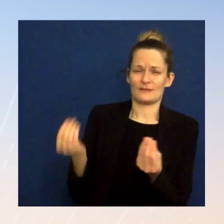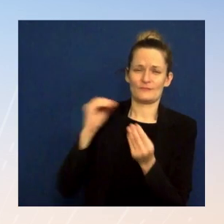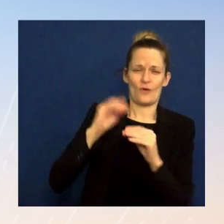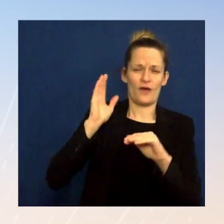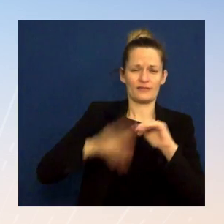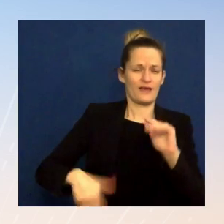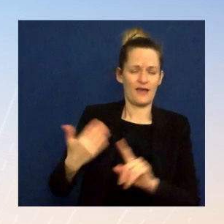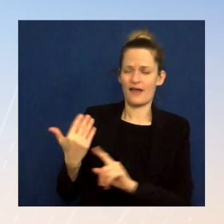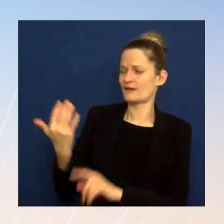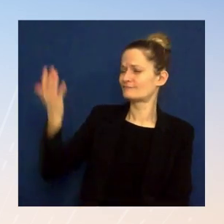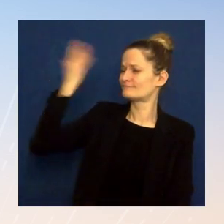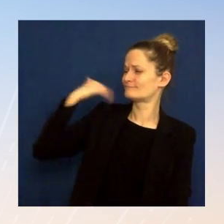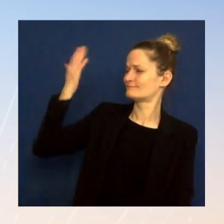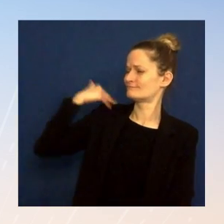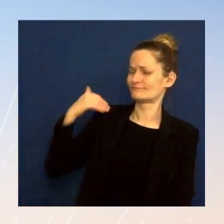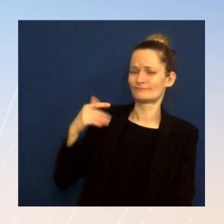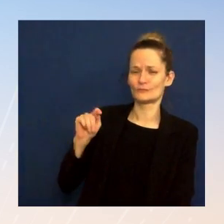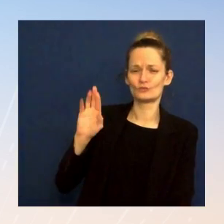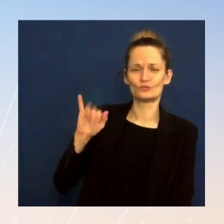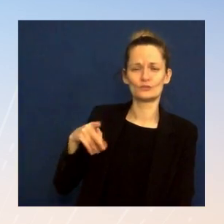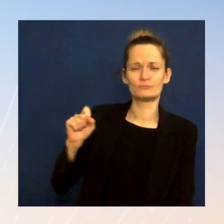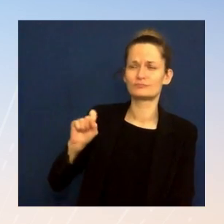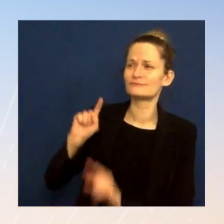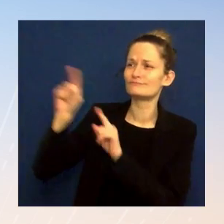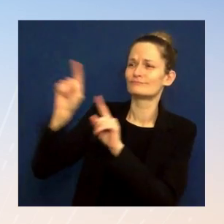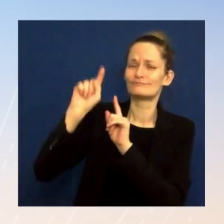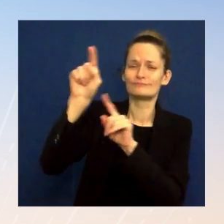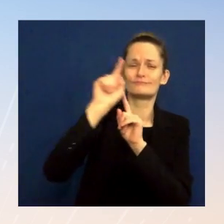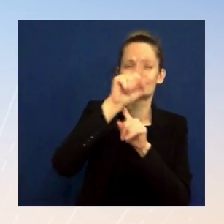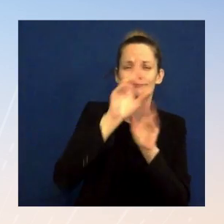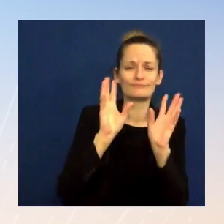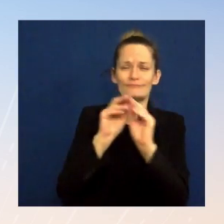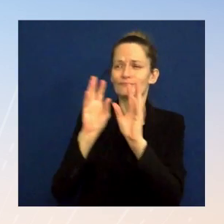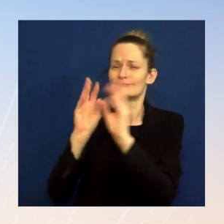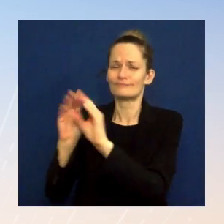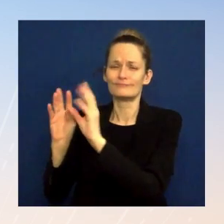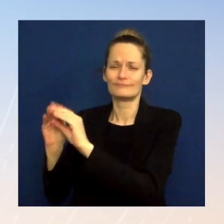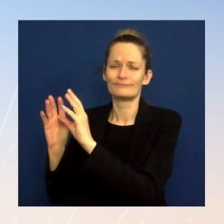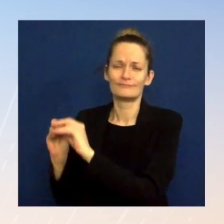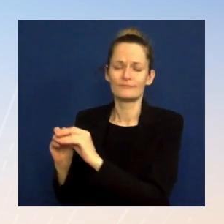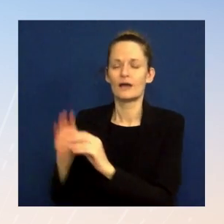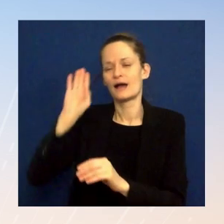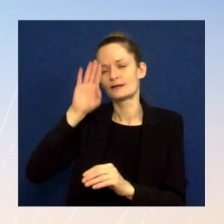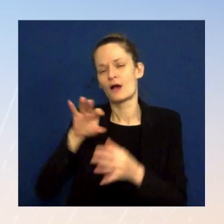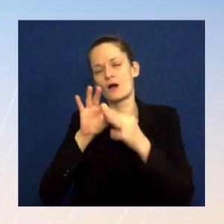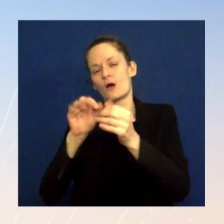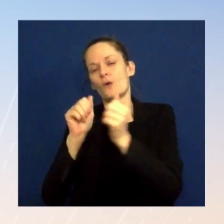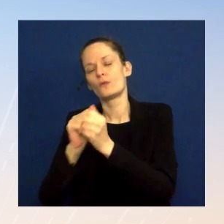changes where some people are remote or they're -- or we're looking for the final delegations as well. Go ahead, Mark. The Press: So, the President is going to be